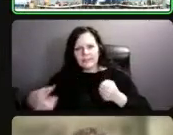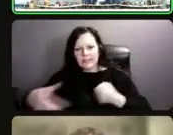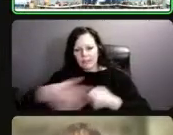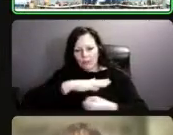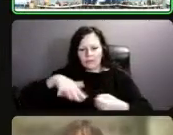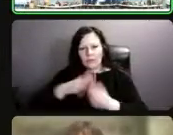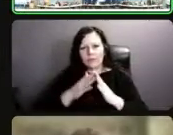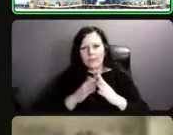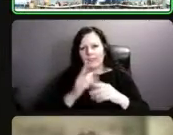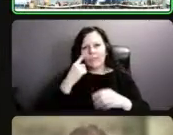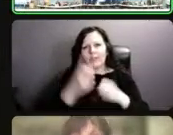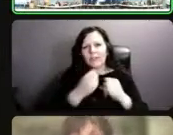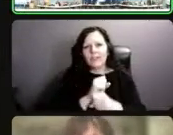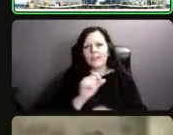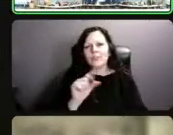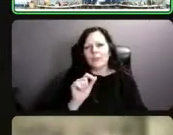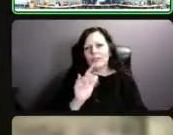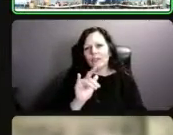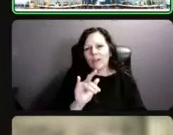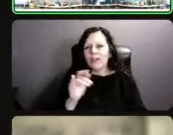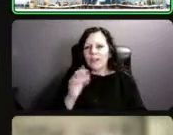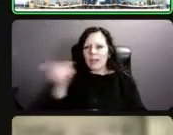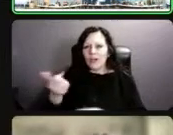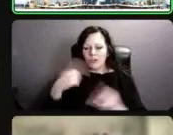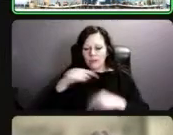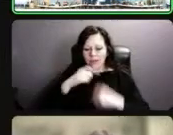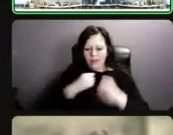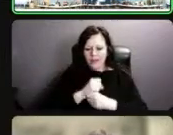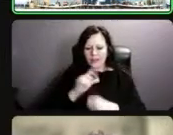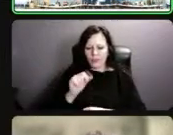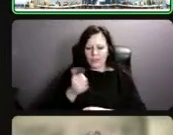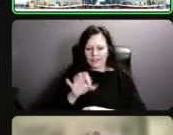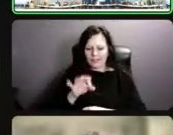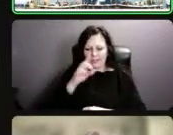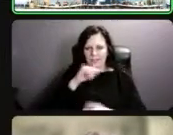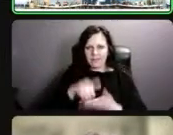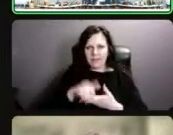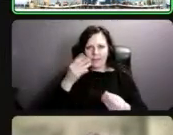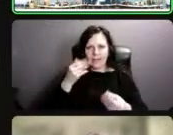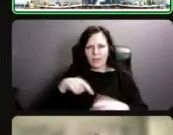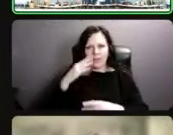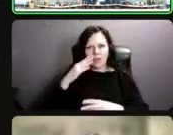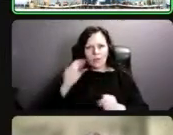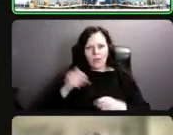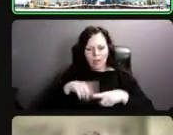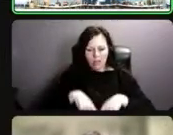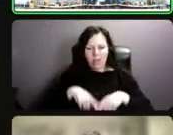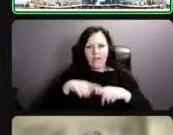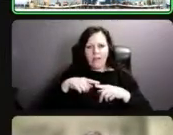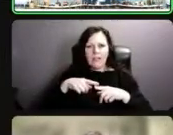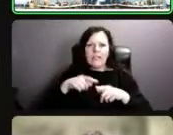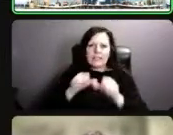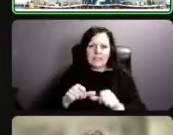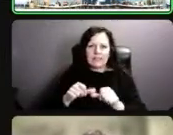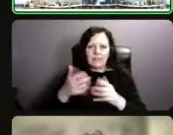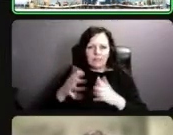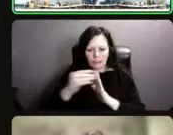MIGHT BE DOING IN AND OUT OF